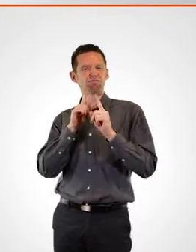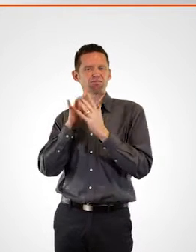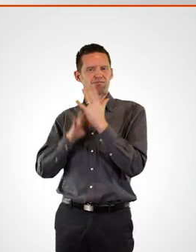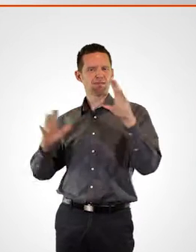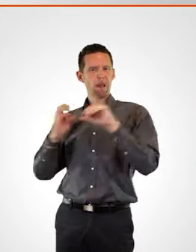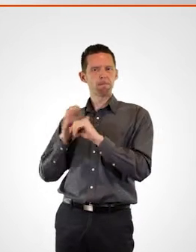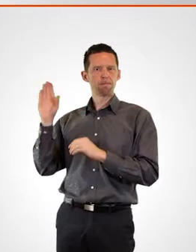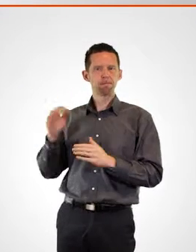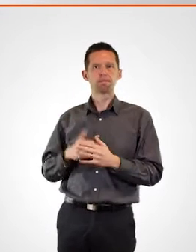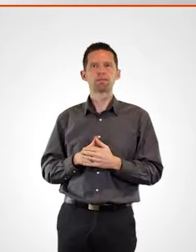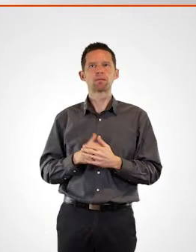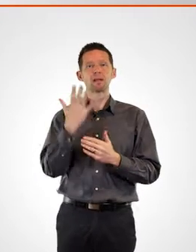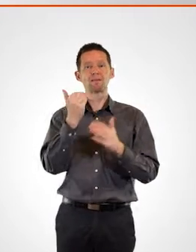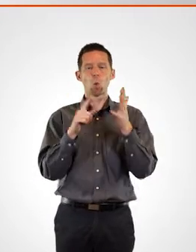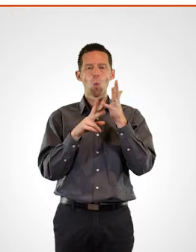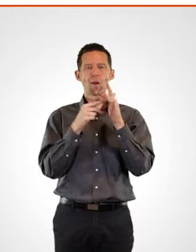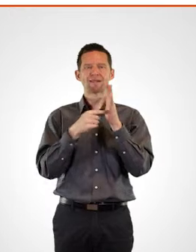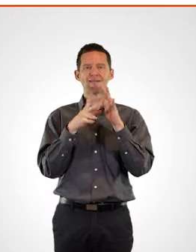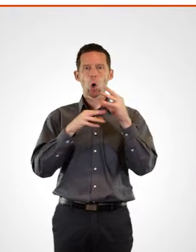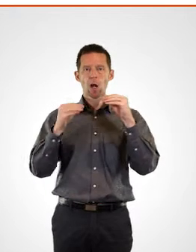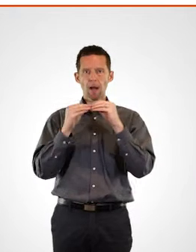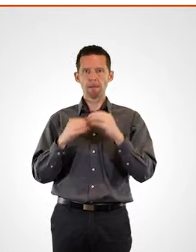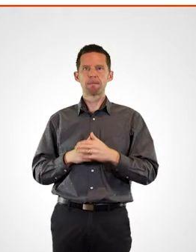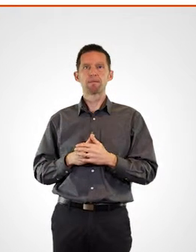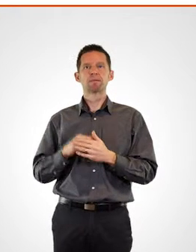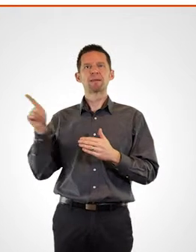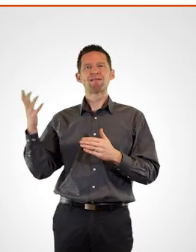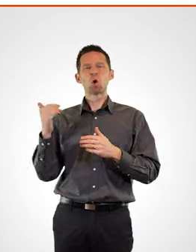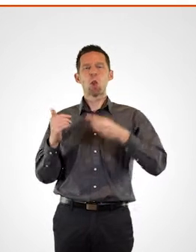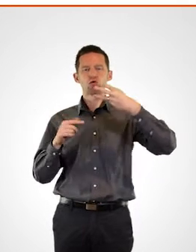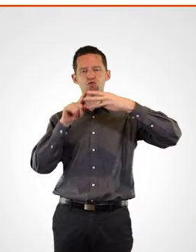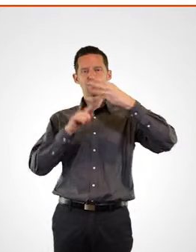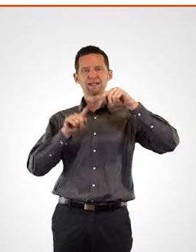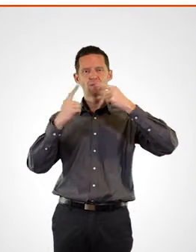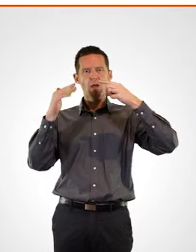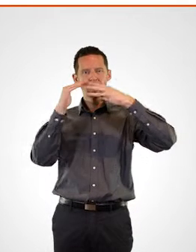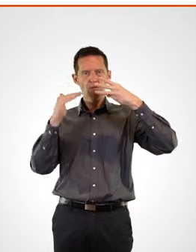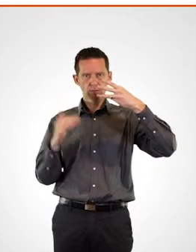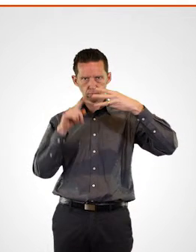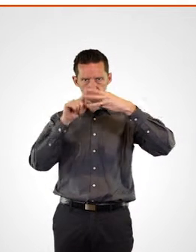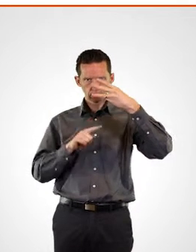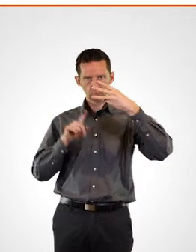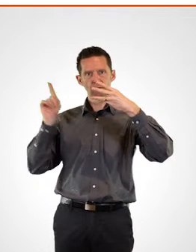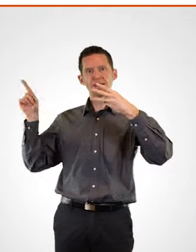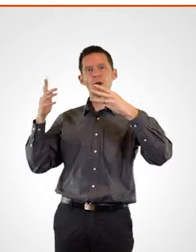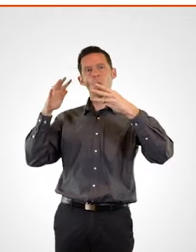Finally, there's unit vocabulary for every unit. There are three levels of vocabulary and all of these levels